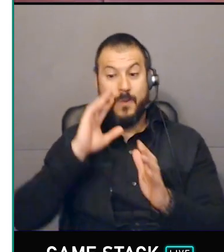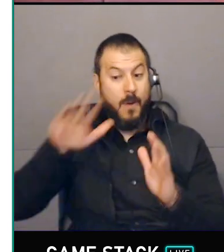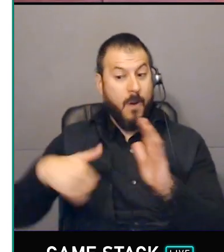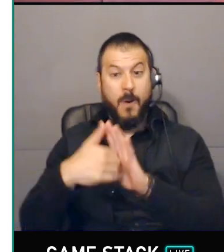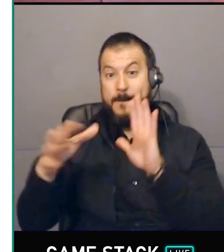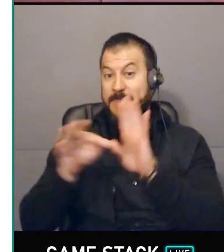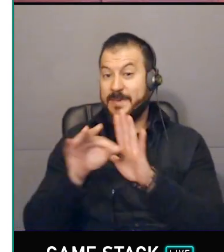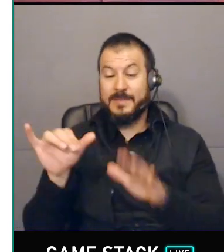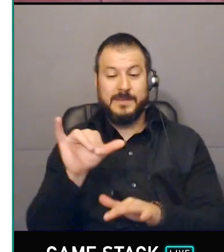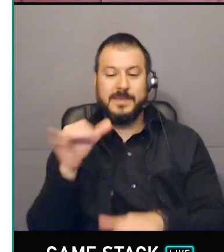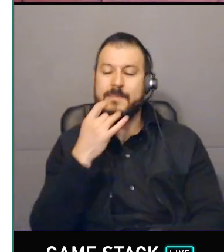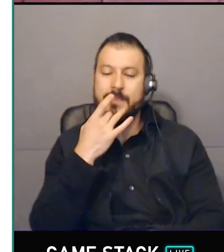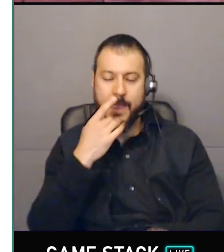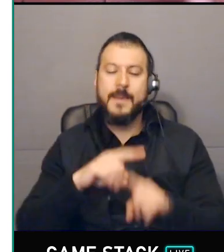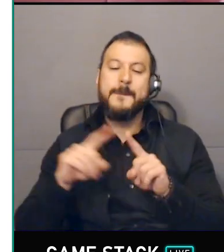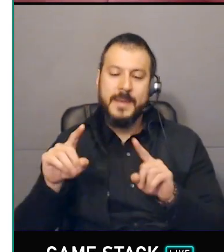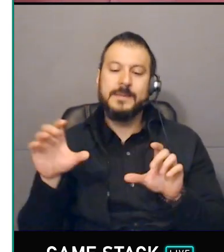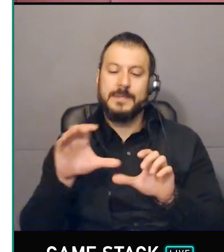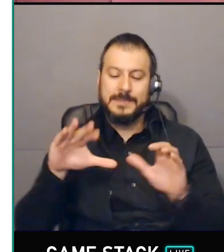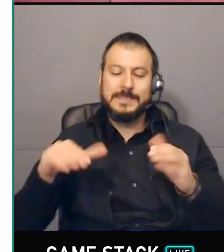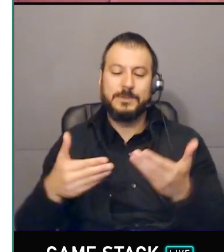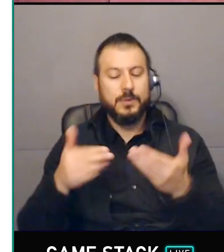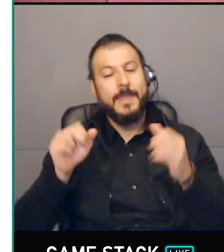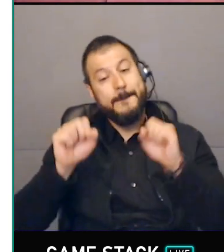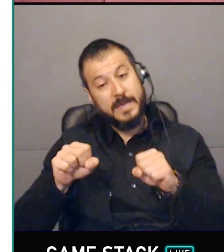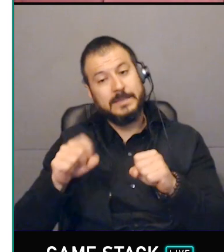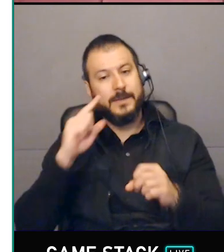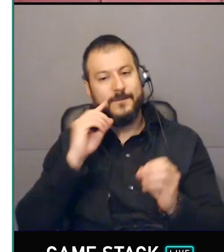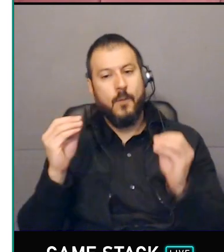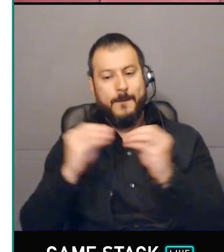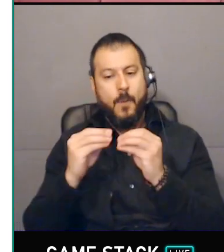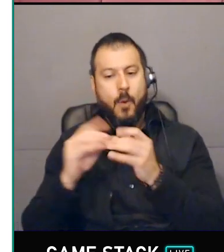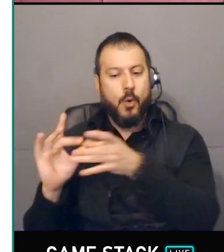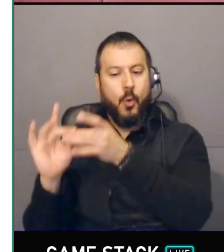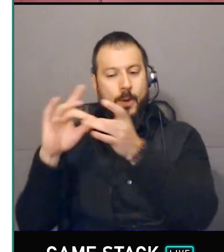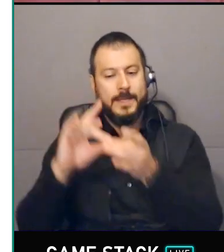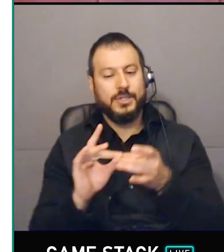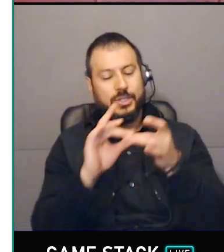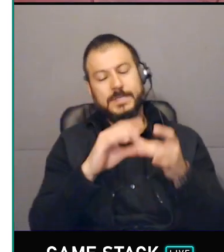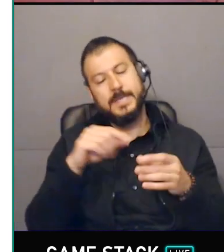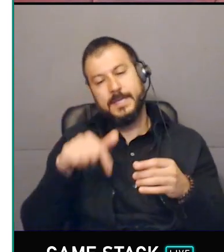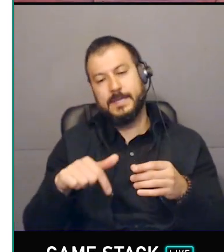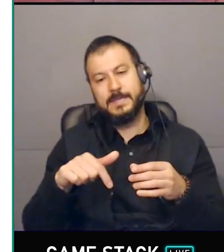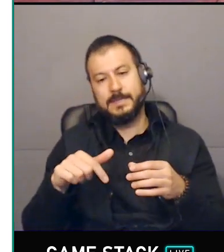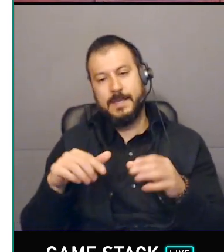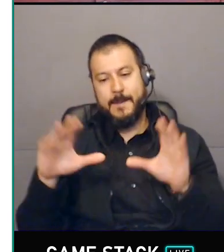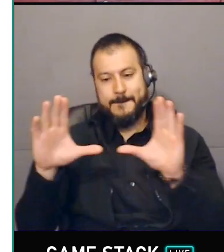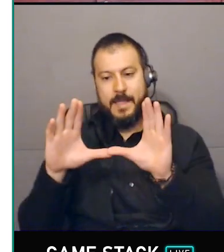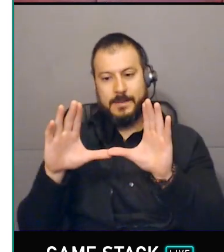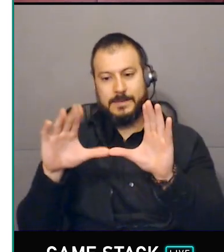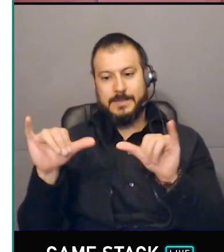but it does introduce the possibility for more correlations, and so this block site needs to be relatively small,